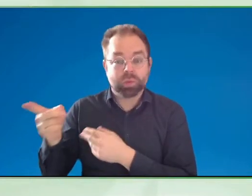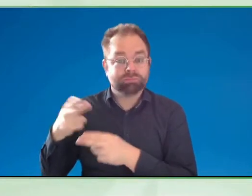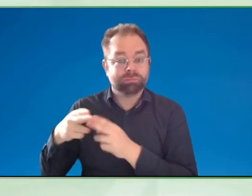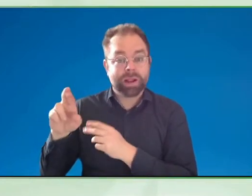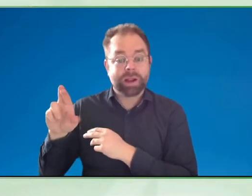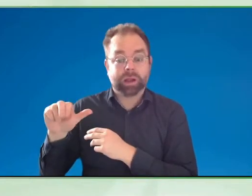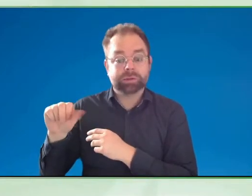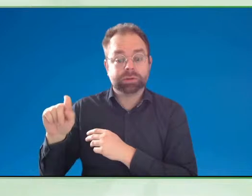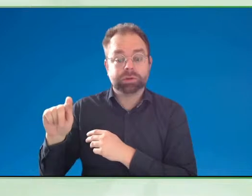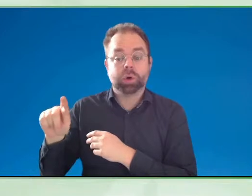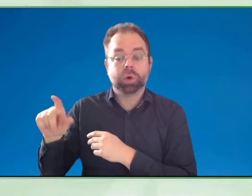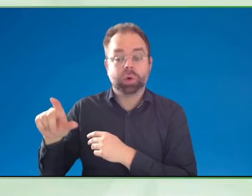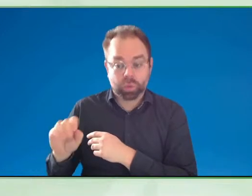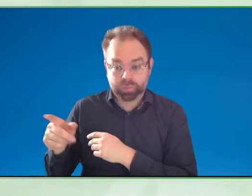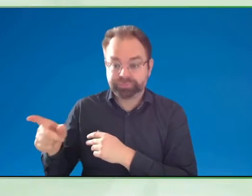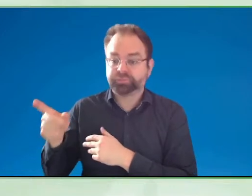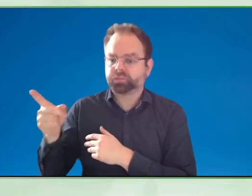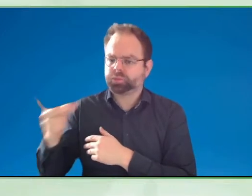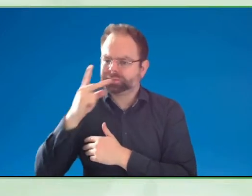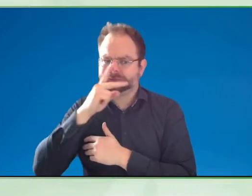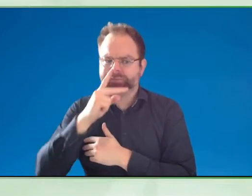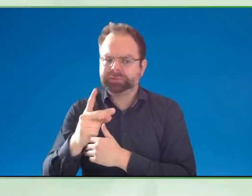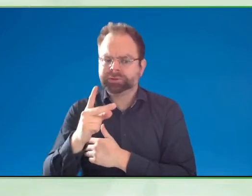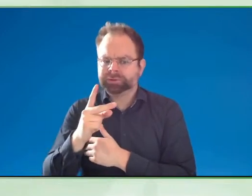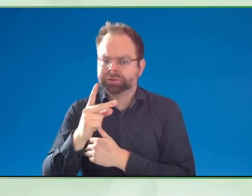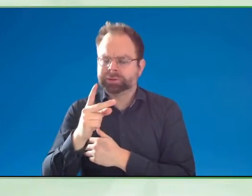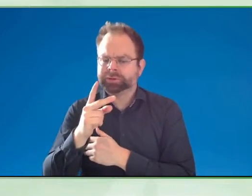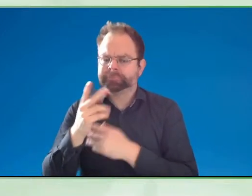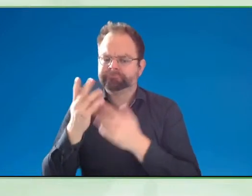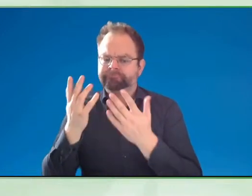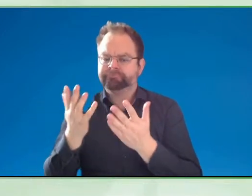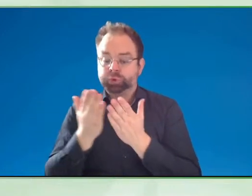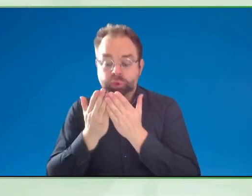OK, thank you very much, Thomas, and thanks for this opportunity to